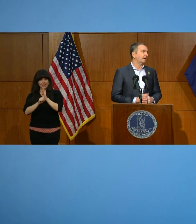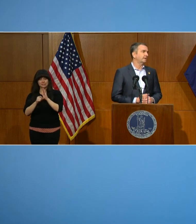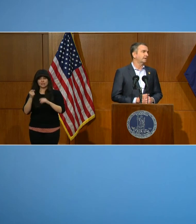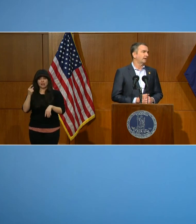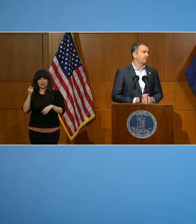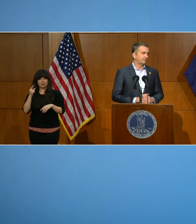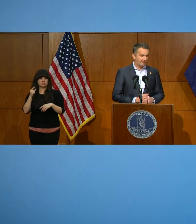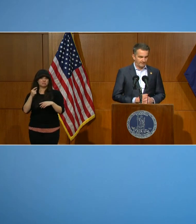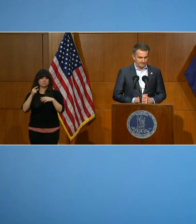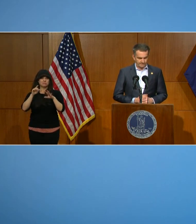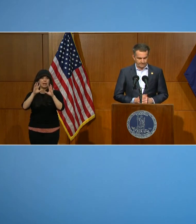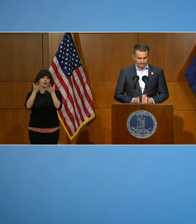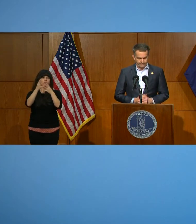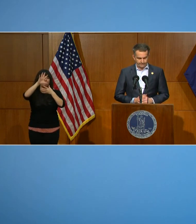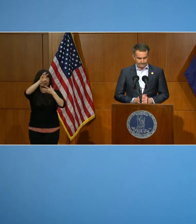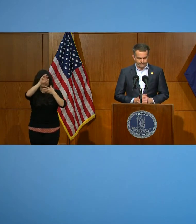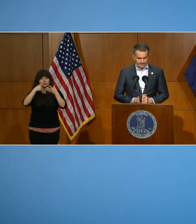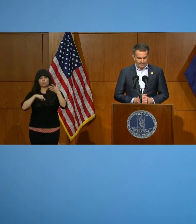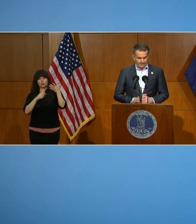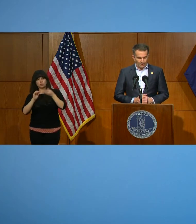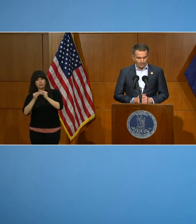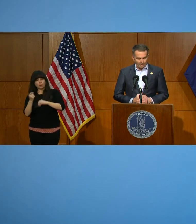AMONG ALL THE STATES GIVING